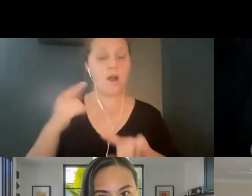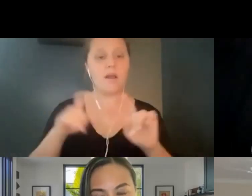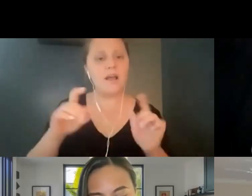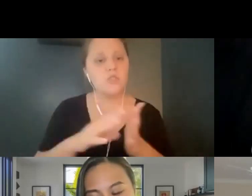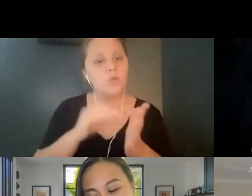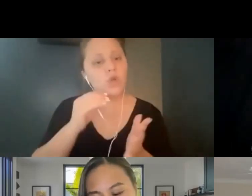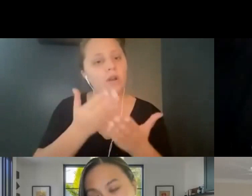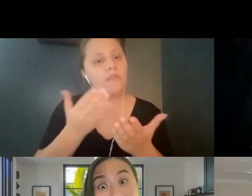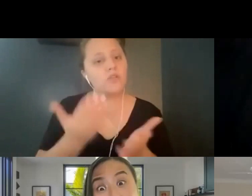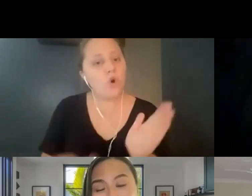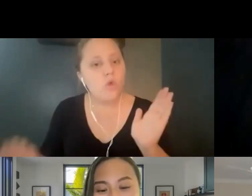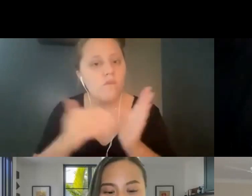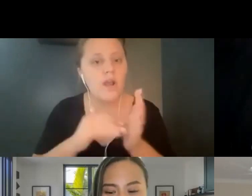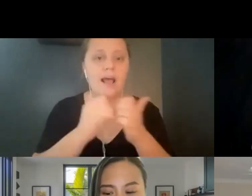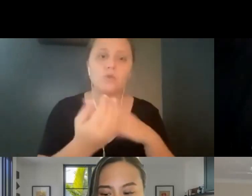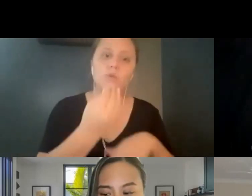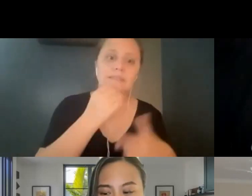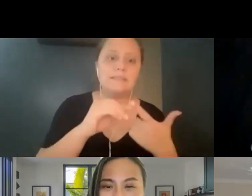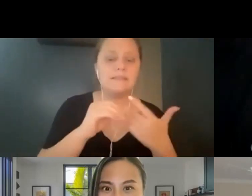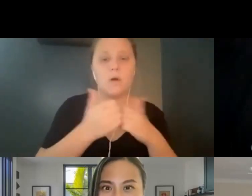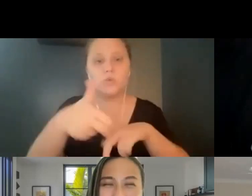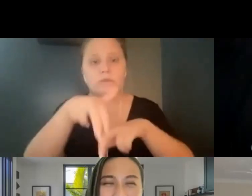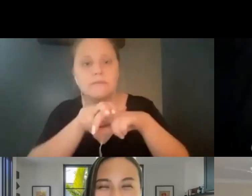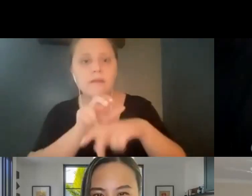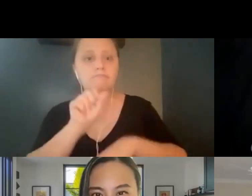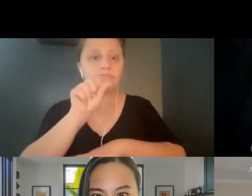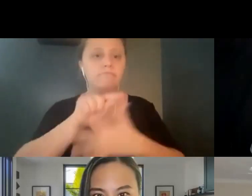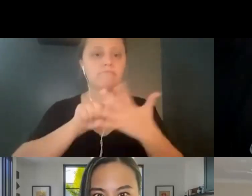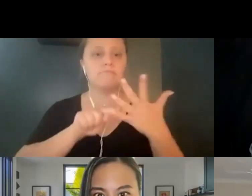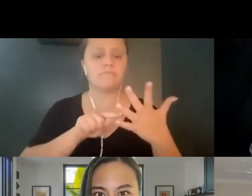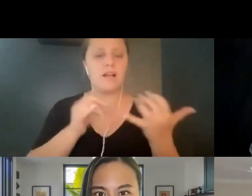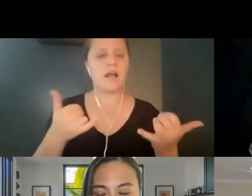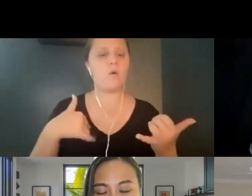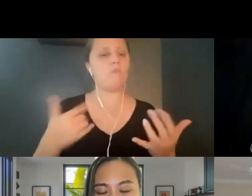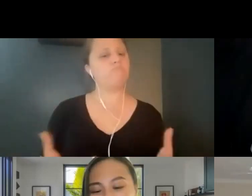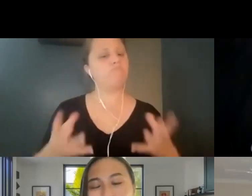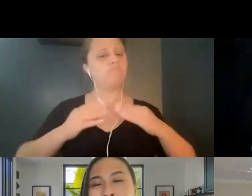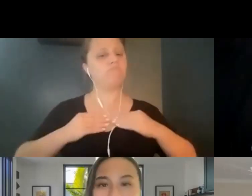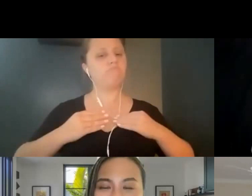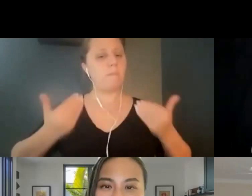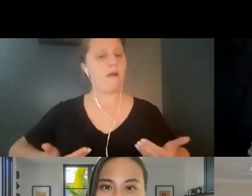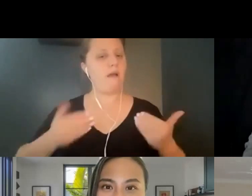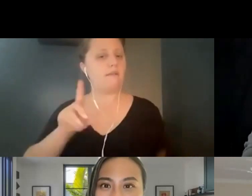Like you know, how to eat, how to sit up. I've you know, I've learned to embrace my disability as well. It was you know definitely a journey.